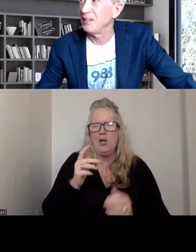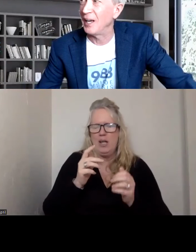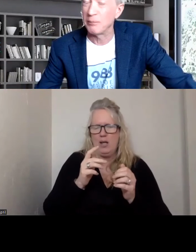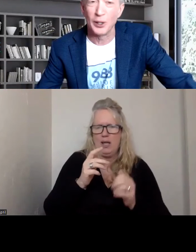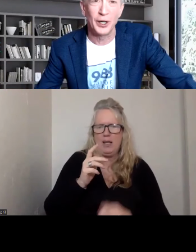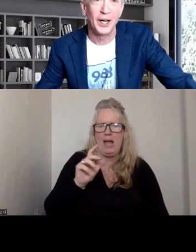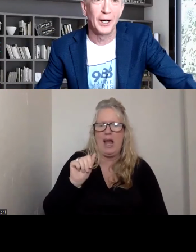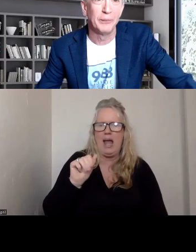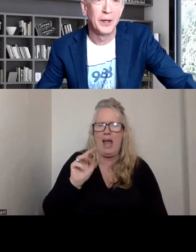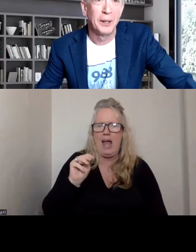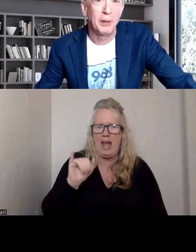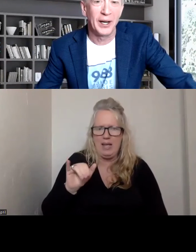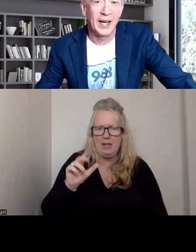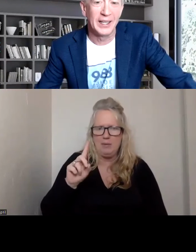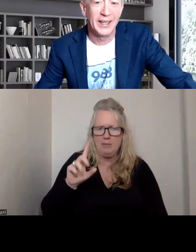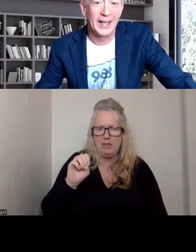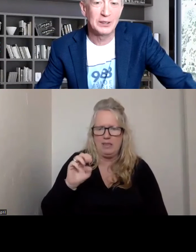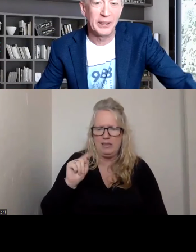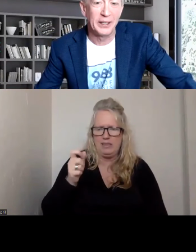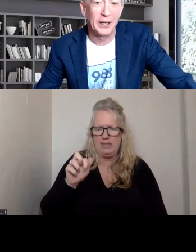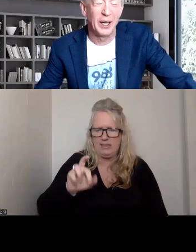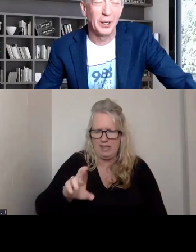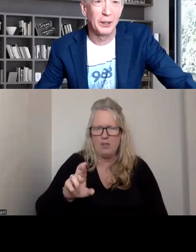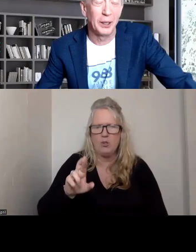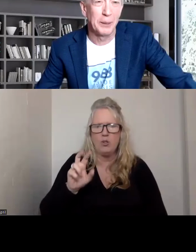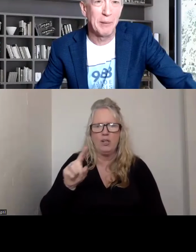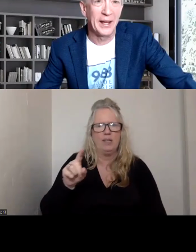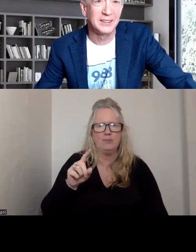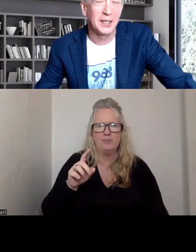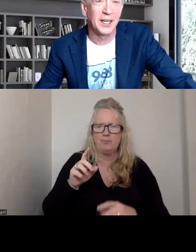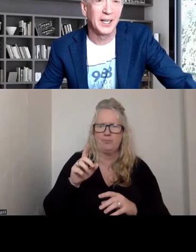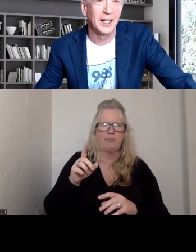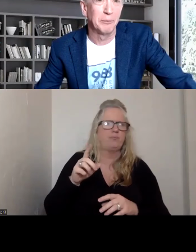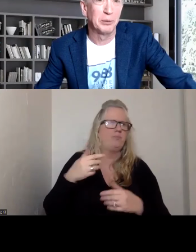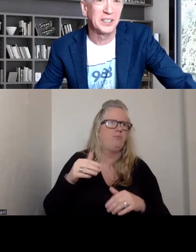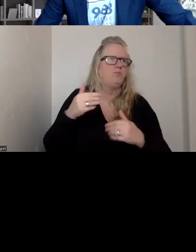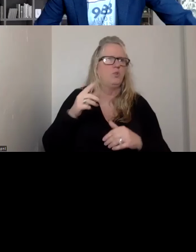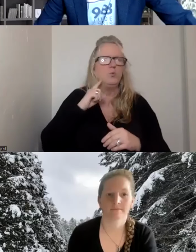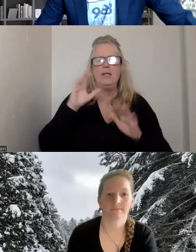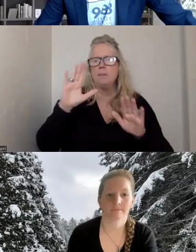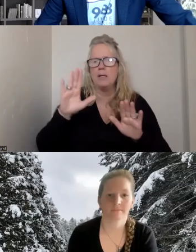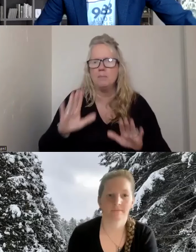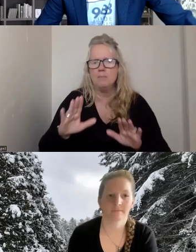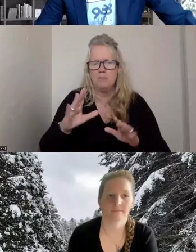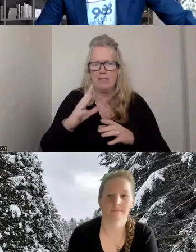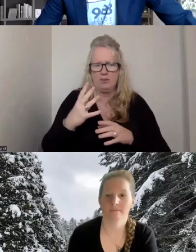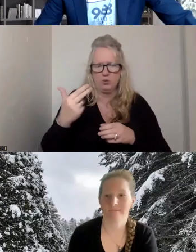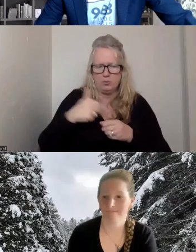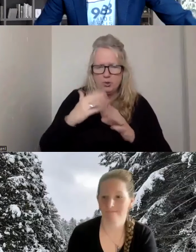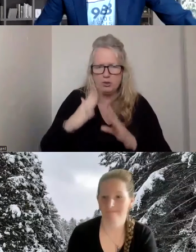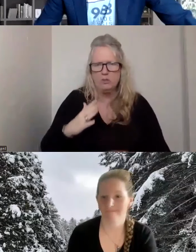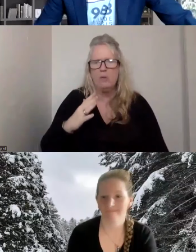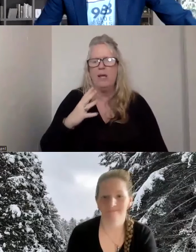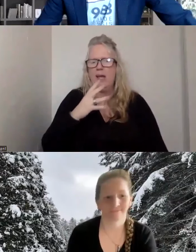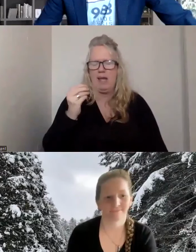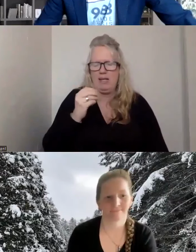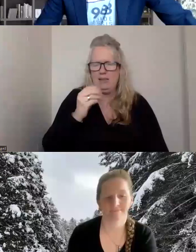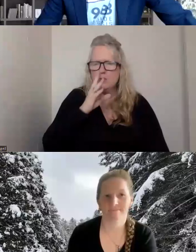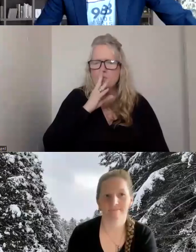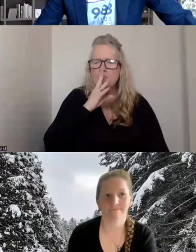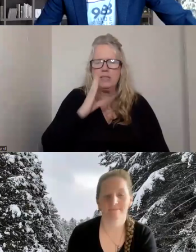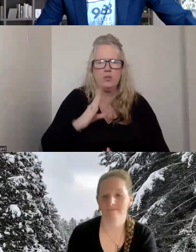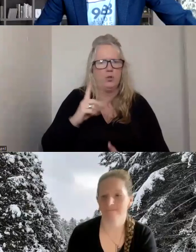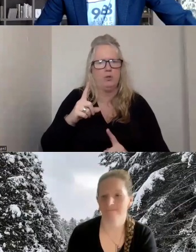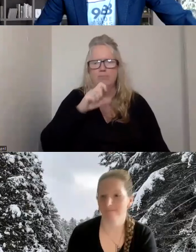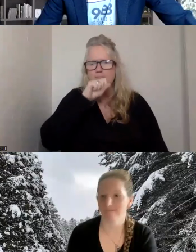AMY DETTMER-- MARY ELLEN HAS BEEN A SPEAKER IN THE CRISIS JAM,